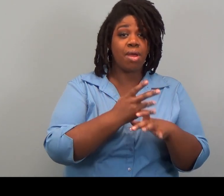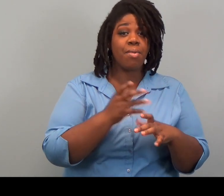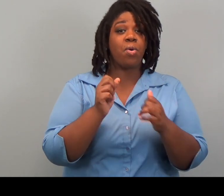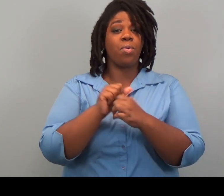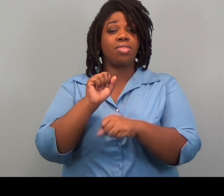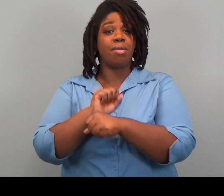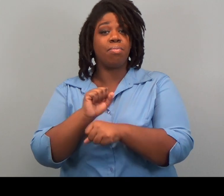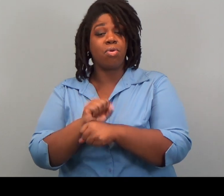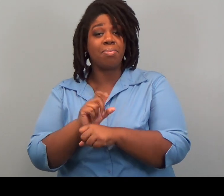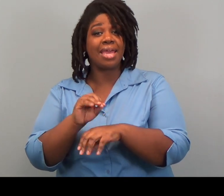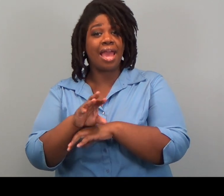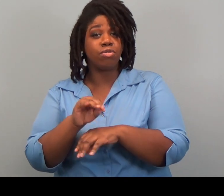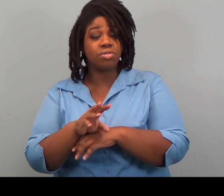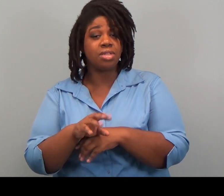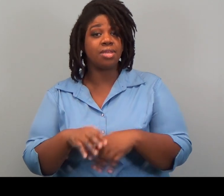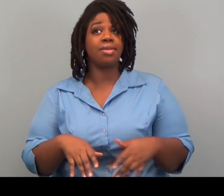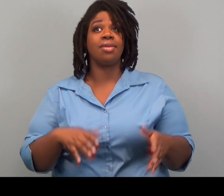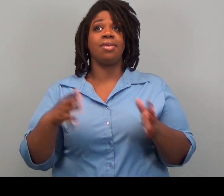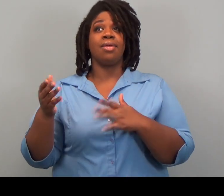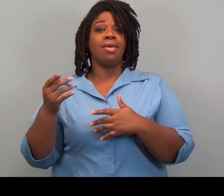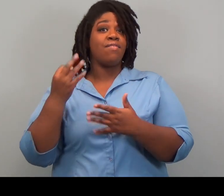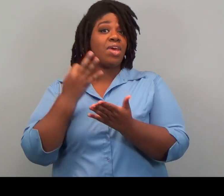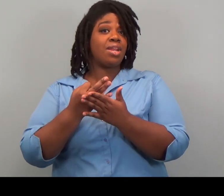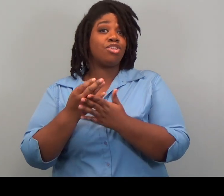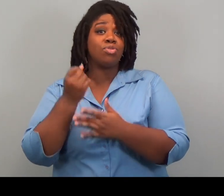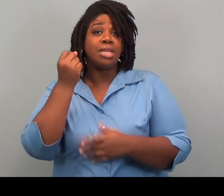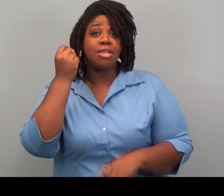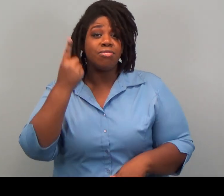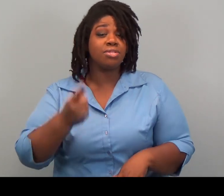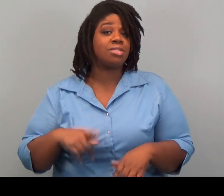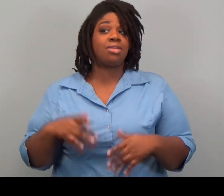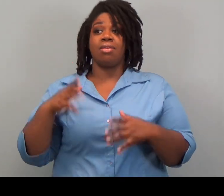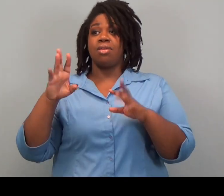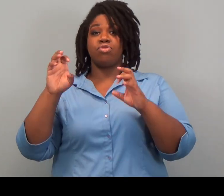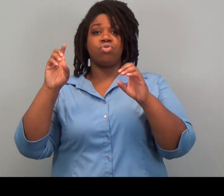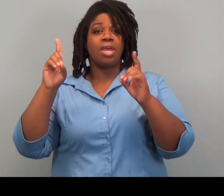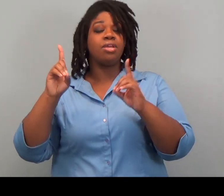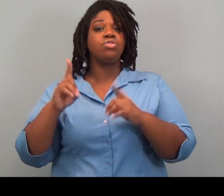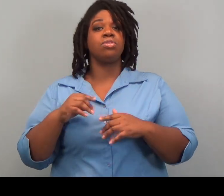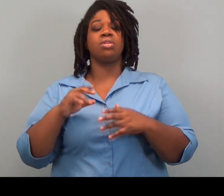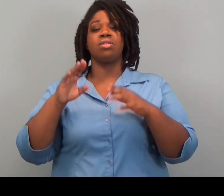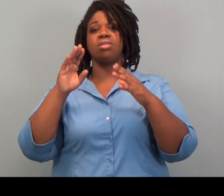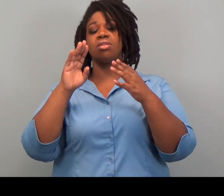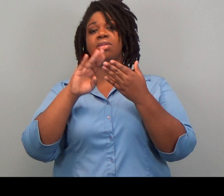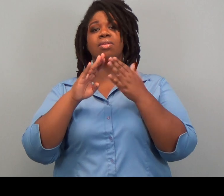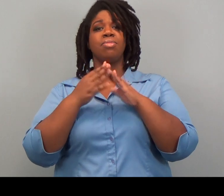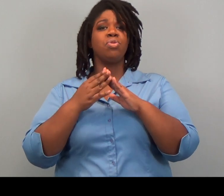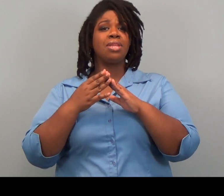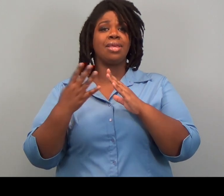with financial literacy education with community engagement education